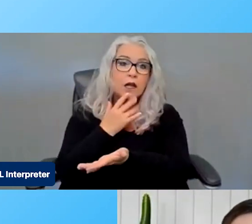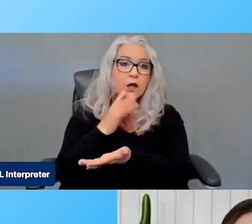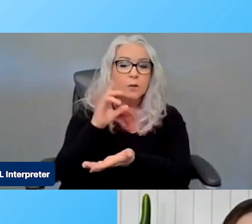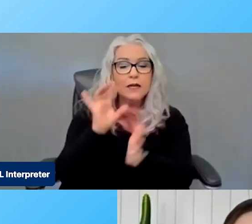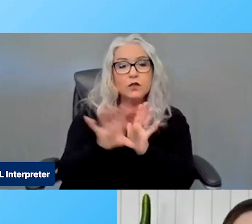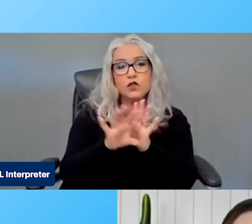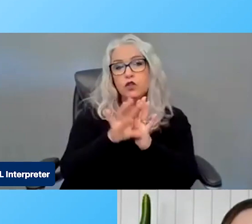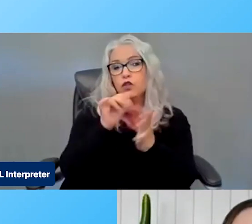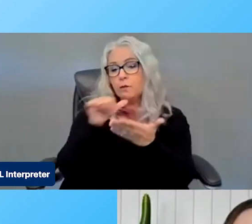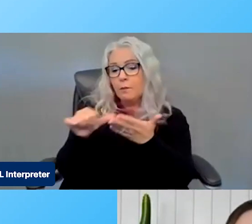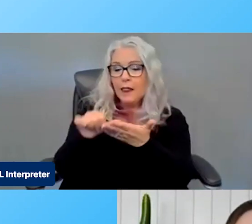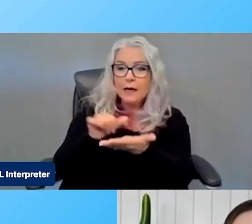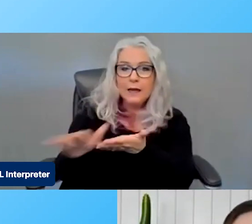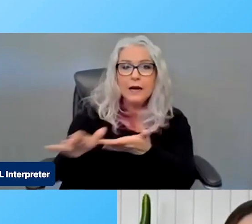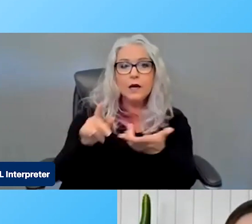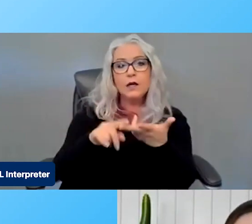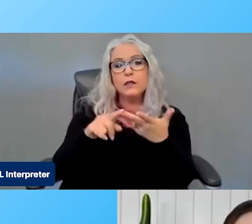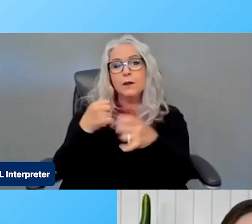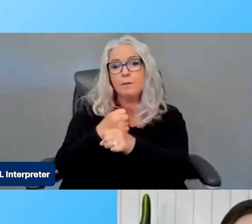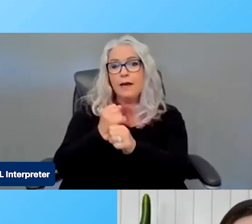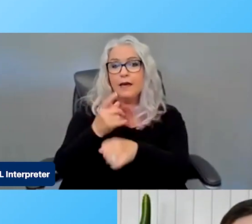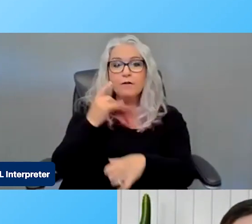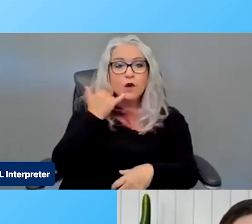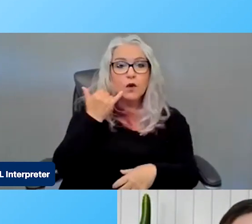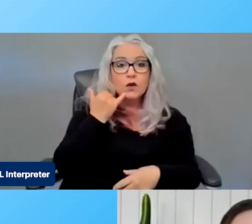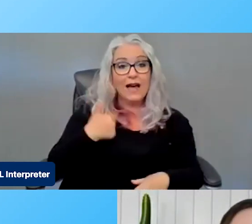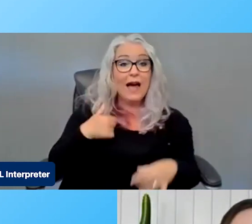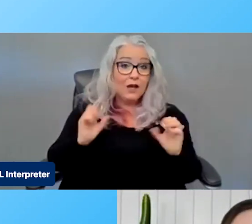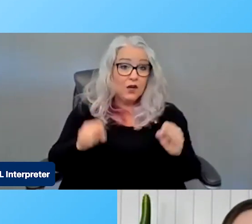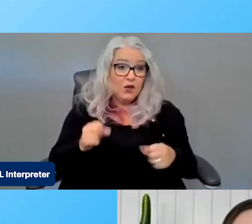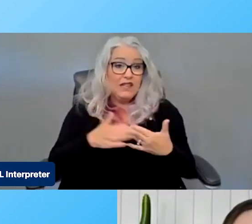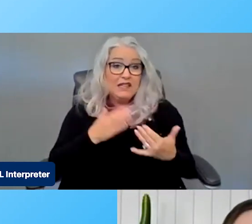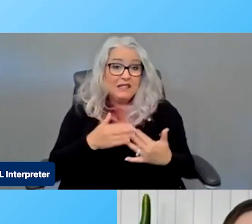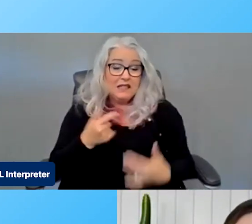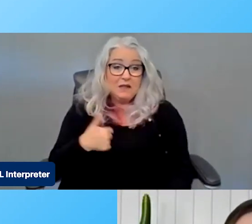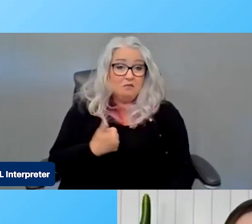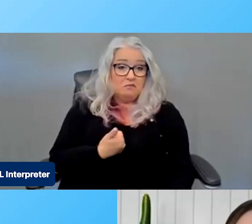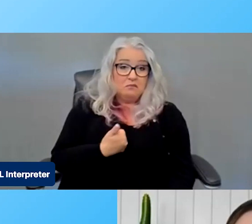letters, making phone calls, these are something I could do easily on his behalf. And having a lawyer intervene